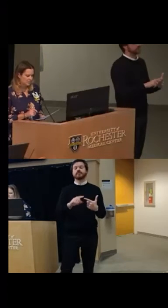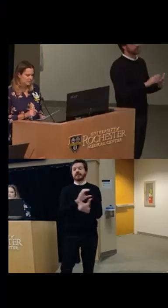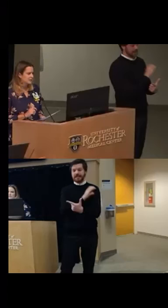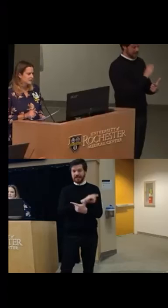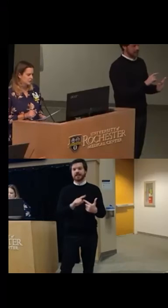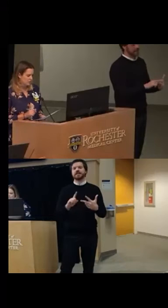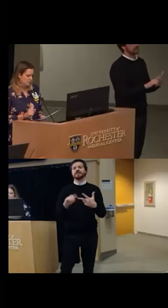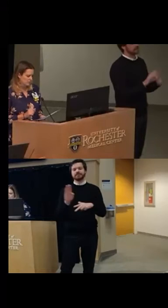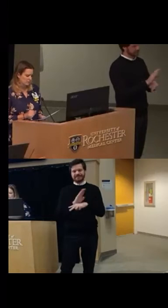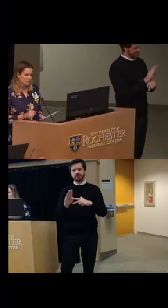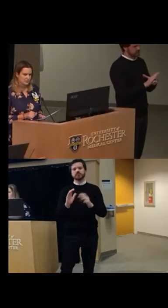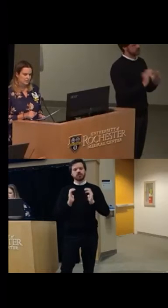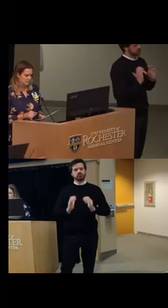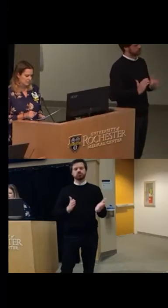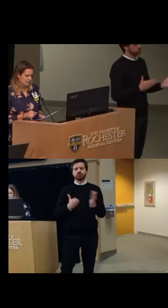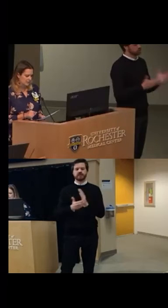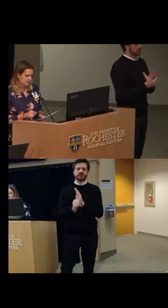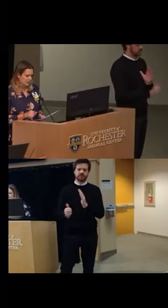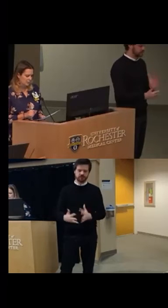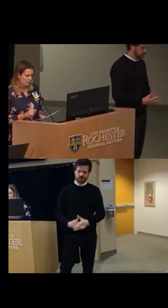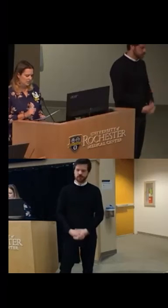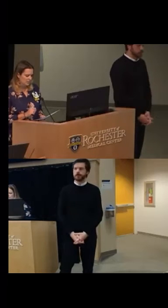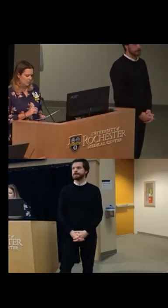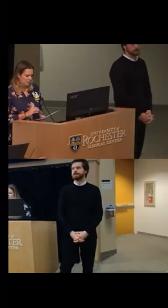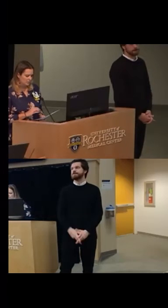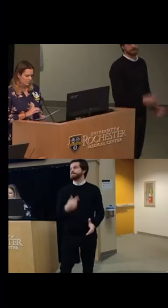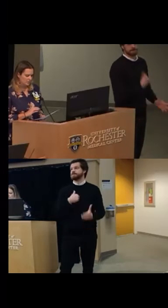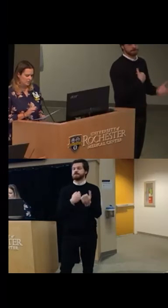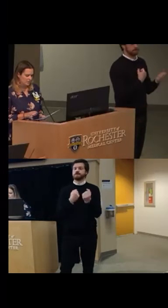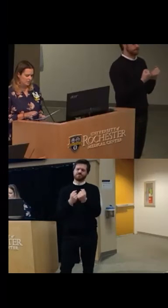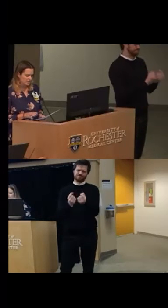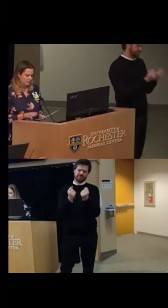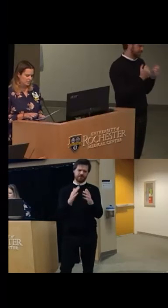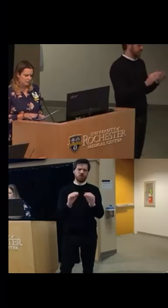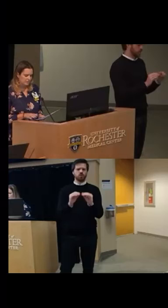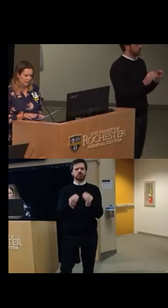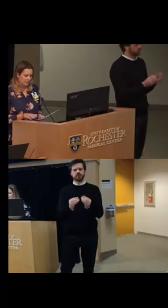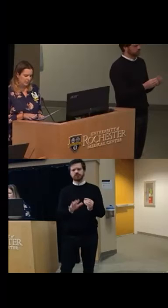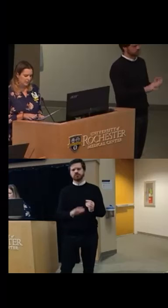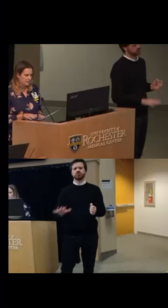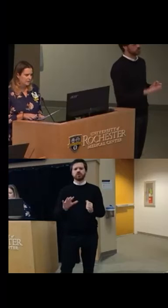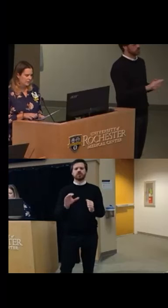business and customer service skills um we support so many organizations throughout the county that